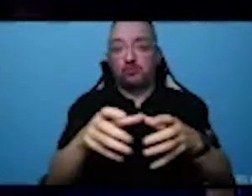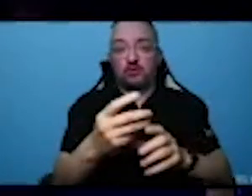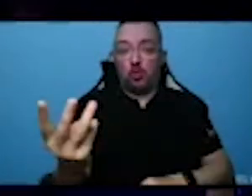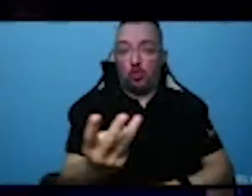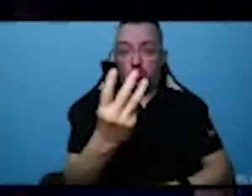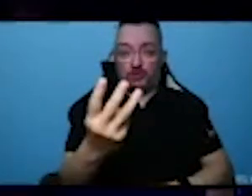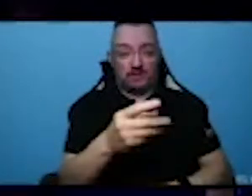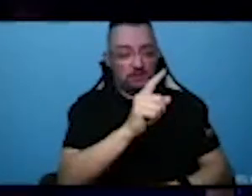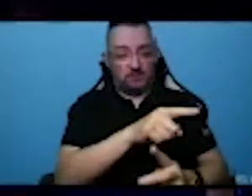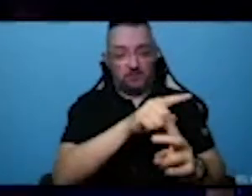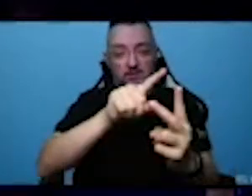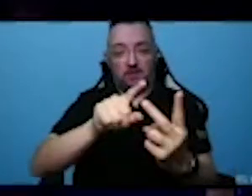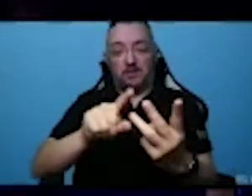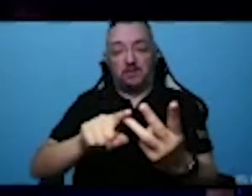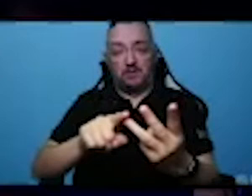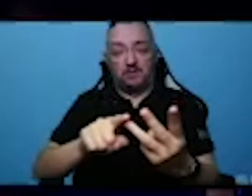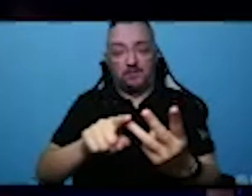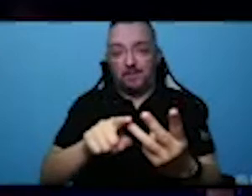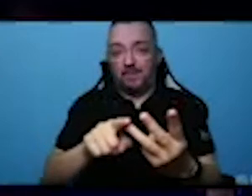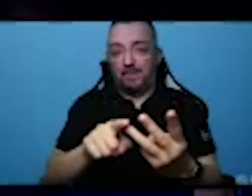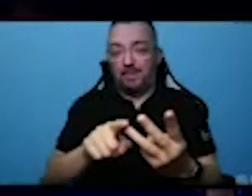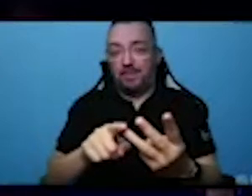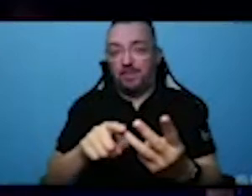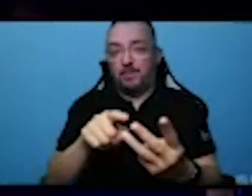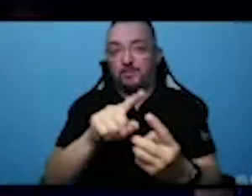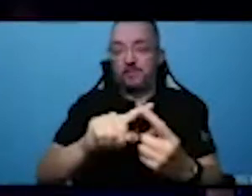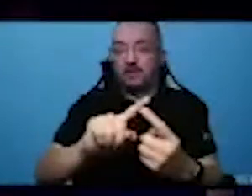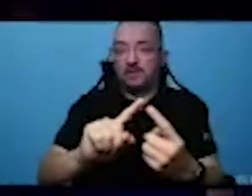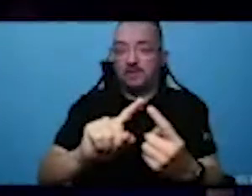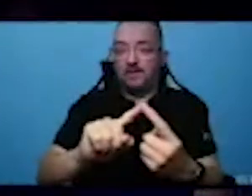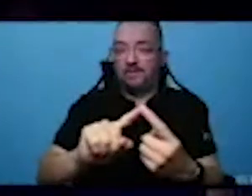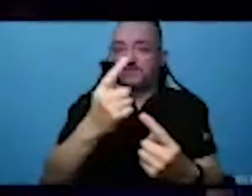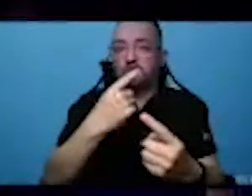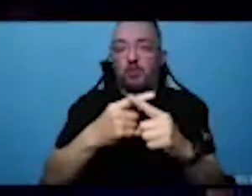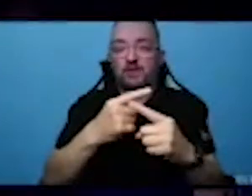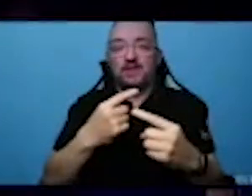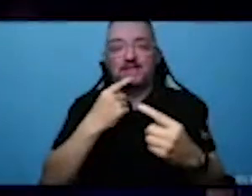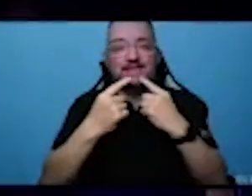um, the first one on Data, Evidence and Science, the second on Building National